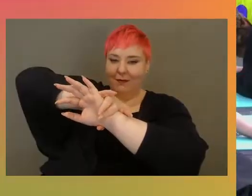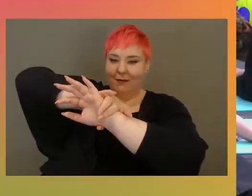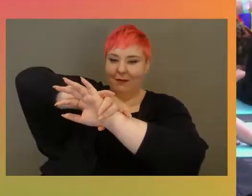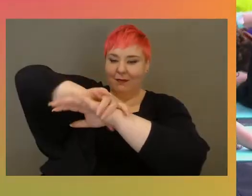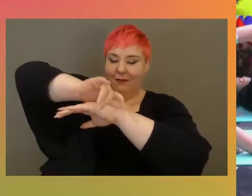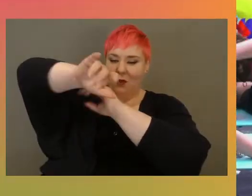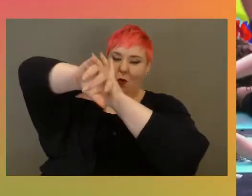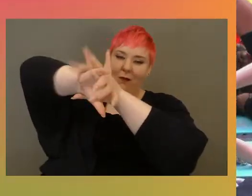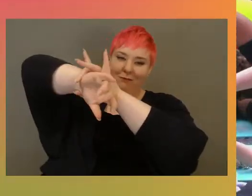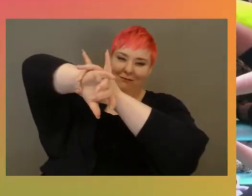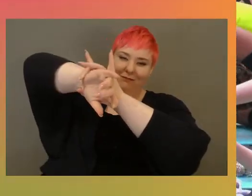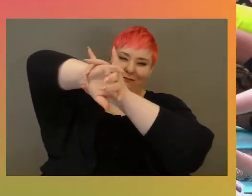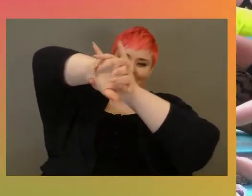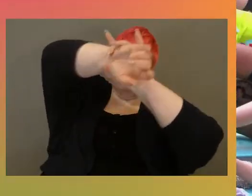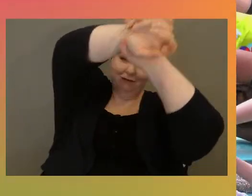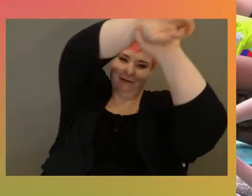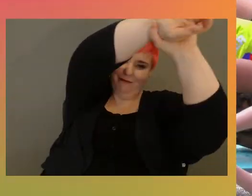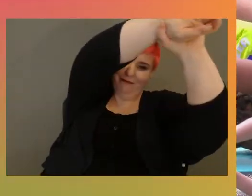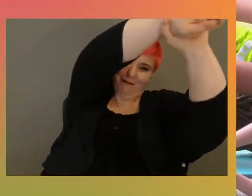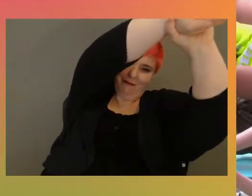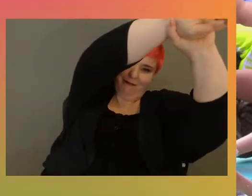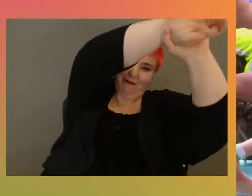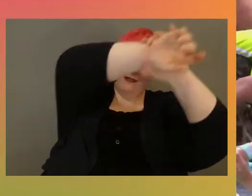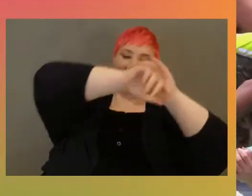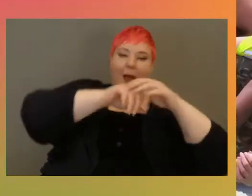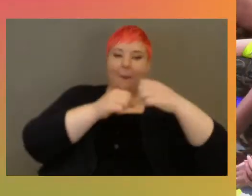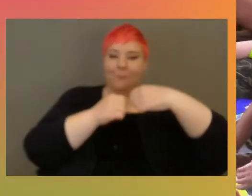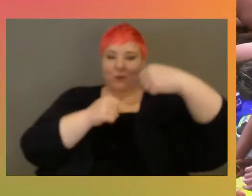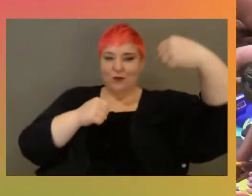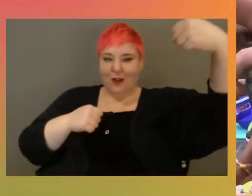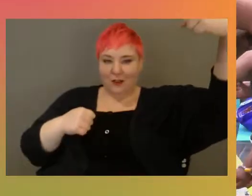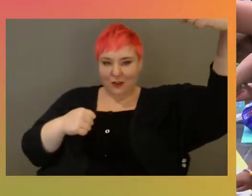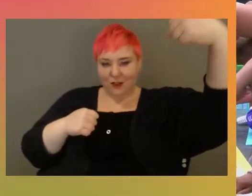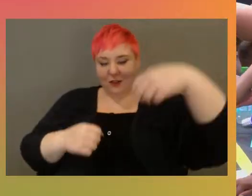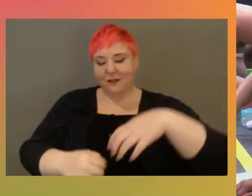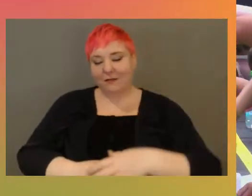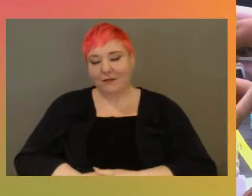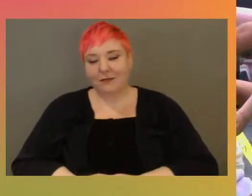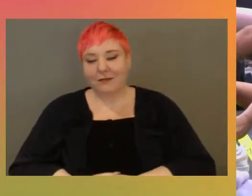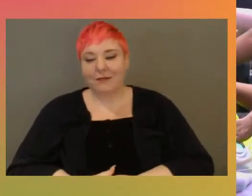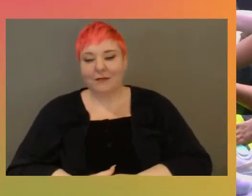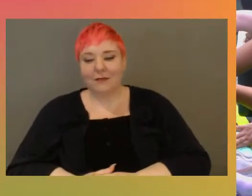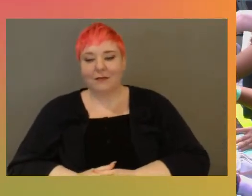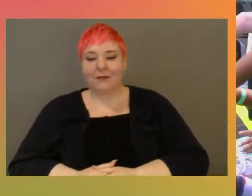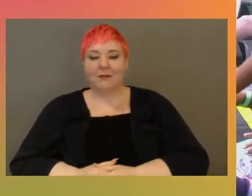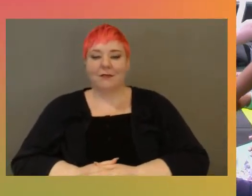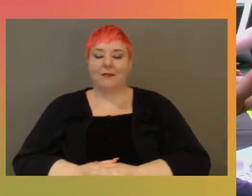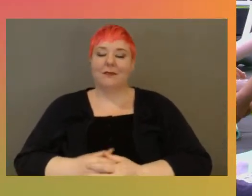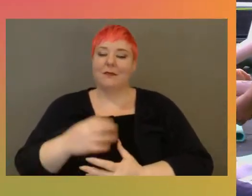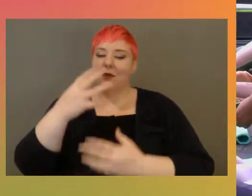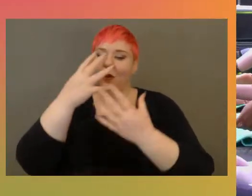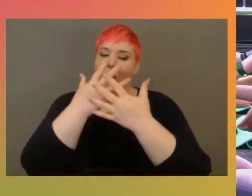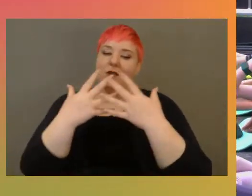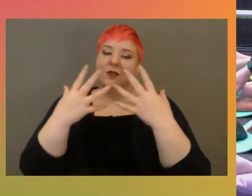TAKE YOUR RIGHT ARM OVERHEAD. GRAB A HOLD OF YOUR RIGHT